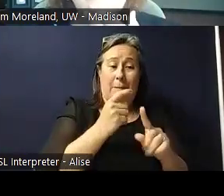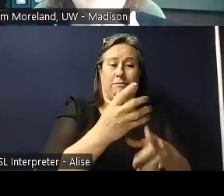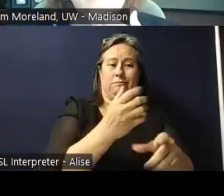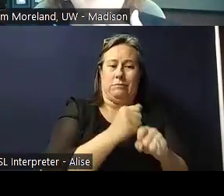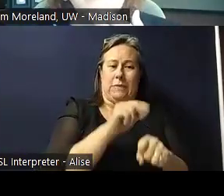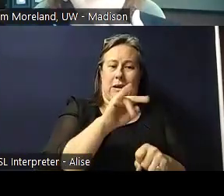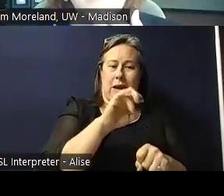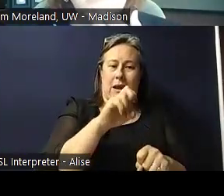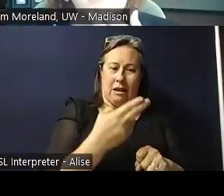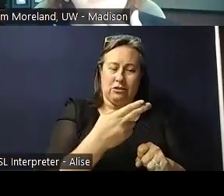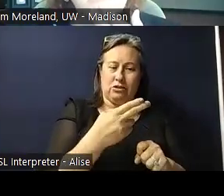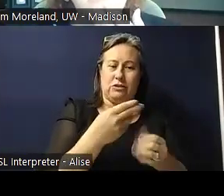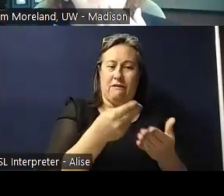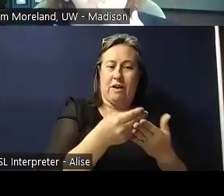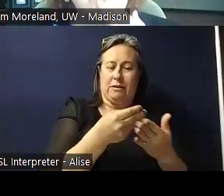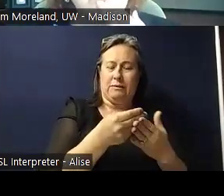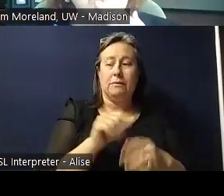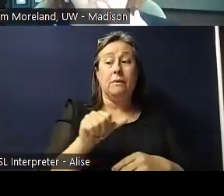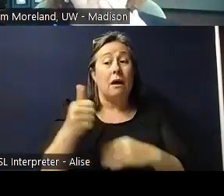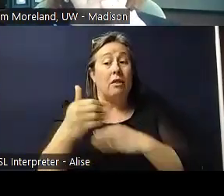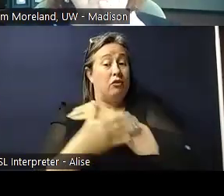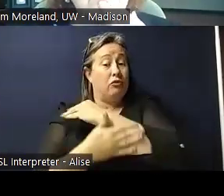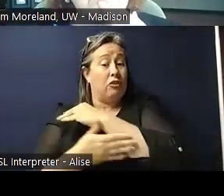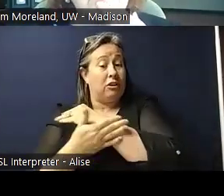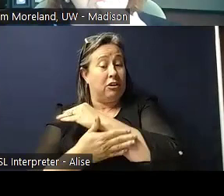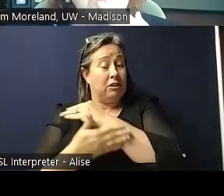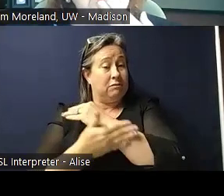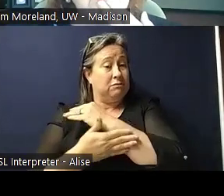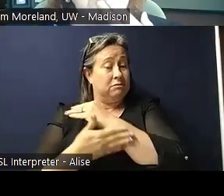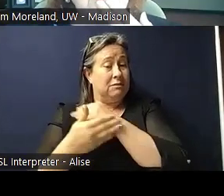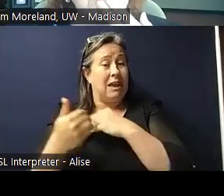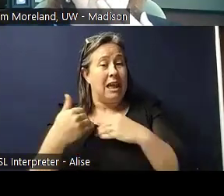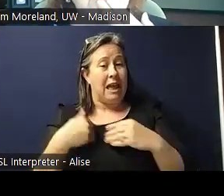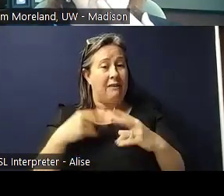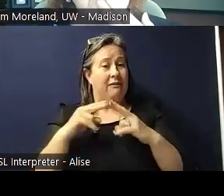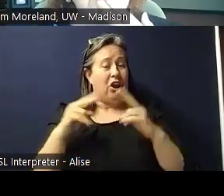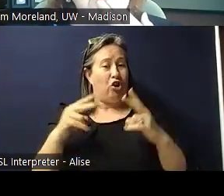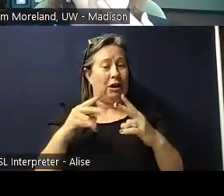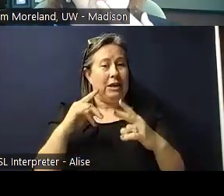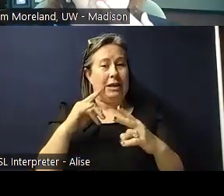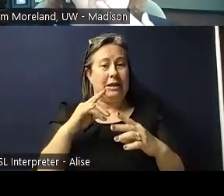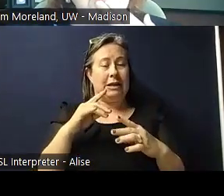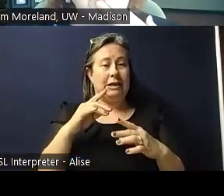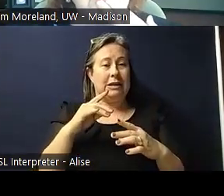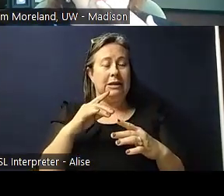and other countries have very sophisticated conflict-of-interest policies of their own,